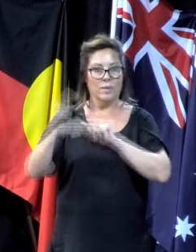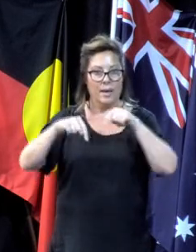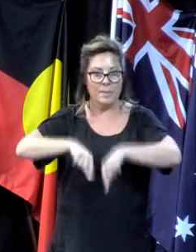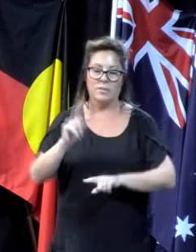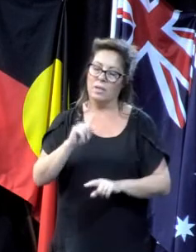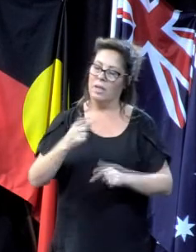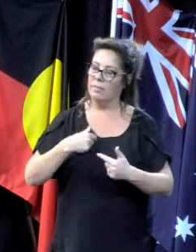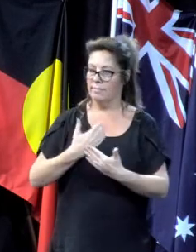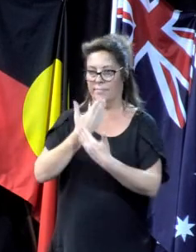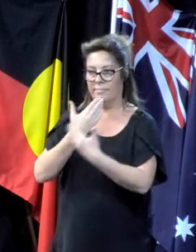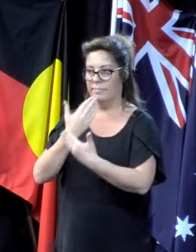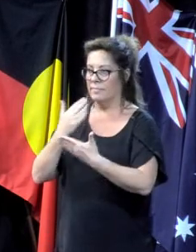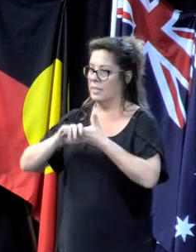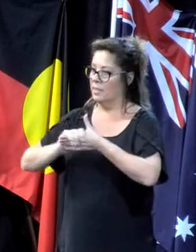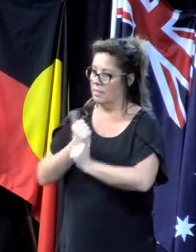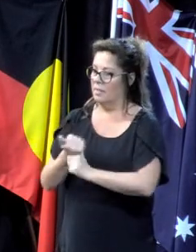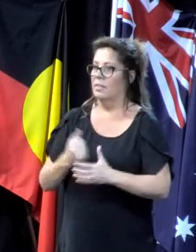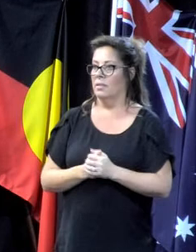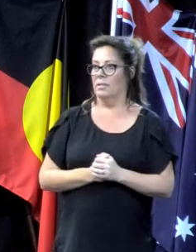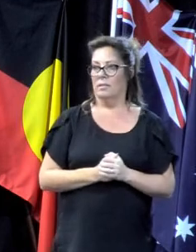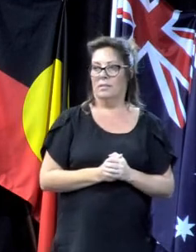McMILLAN: Might I also mention, if I could, that the principals also came